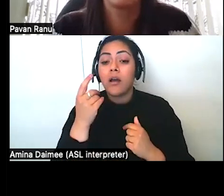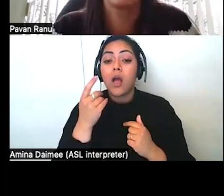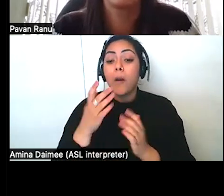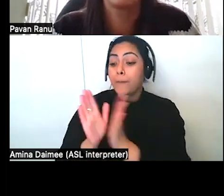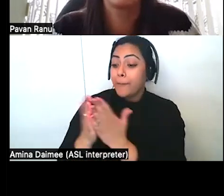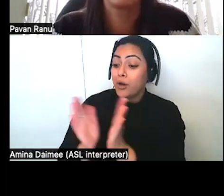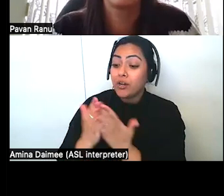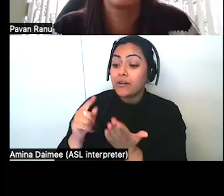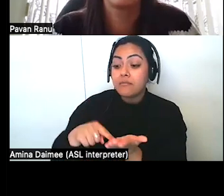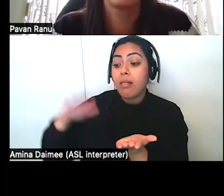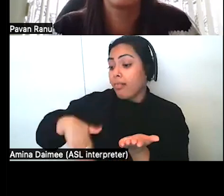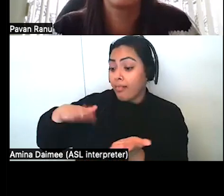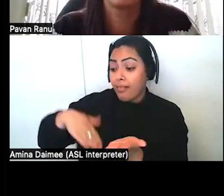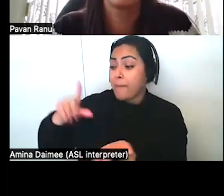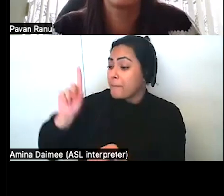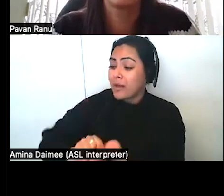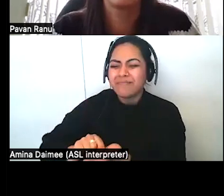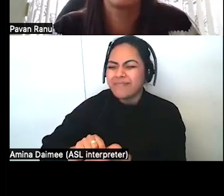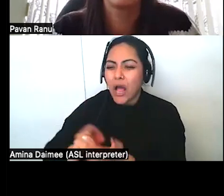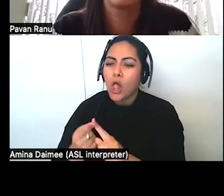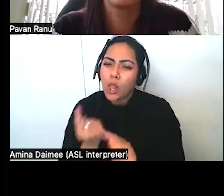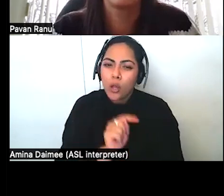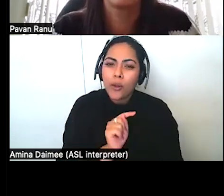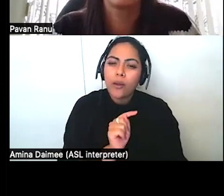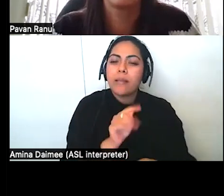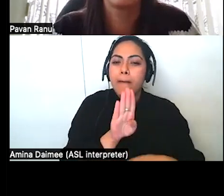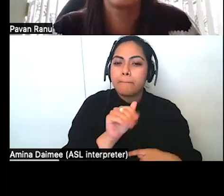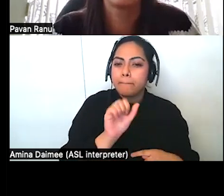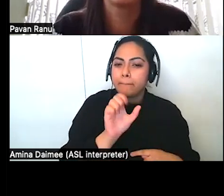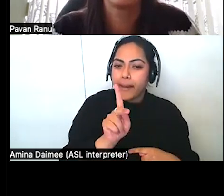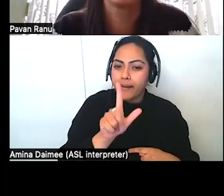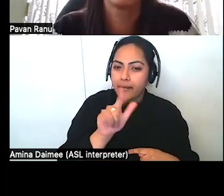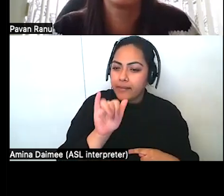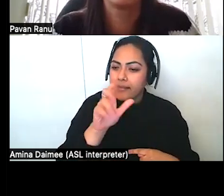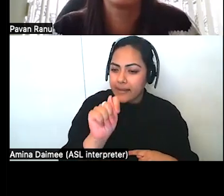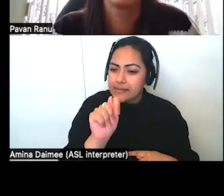but about looking at your backlist and seeing what you have already that might benefit from being